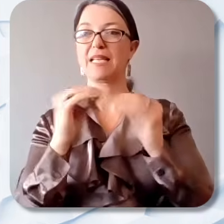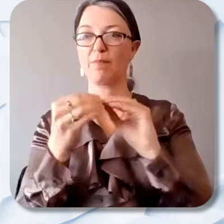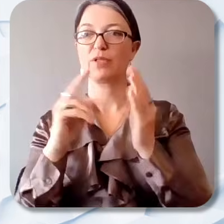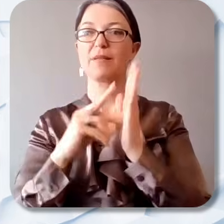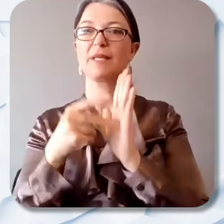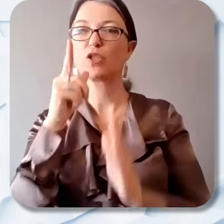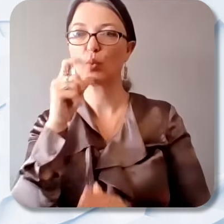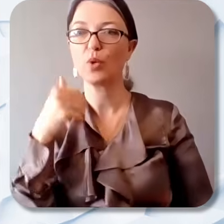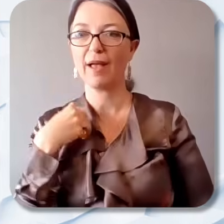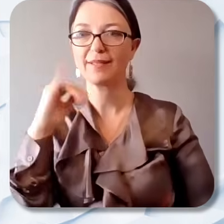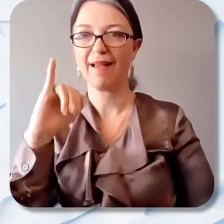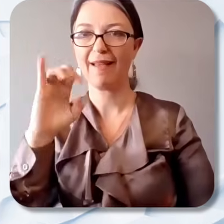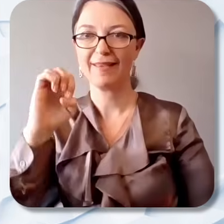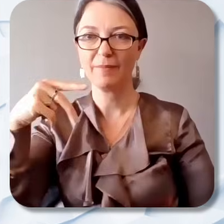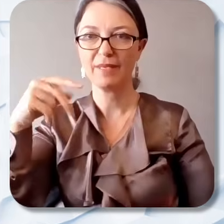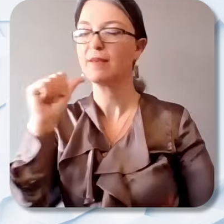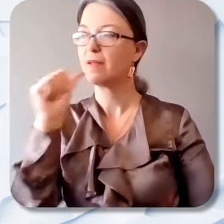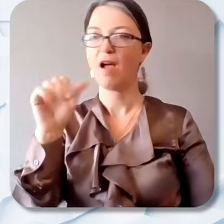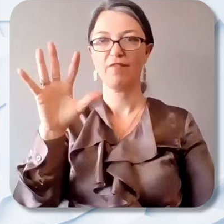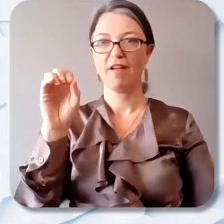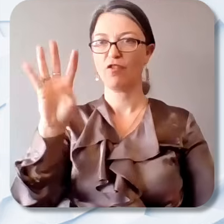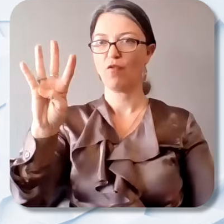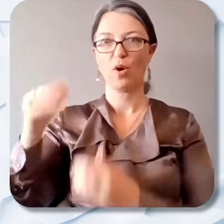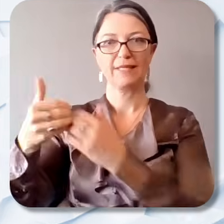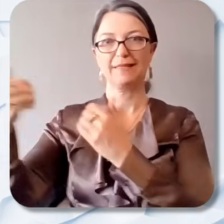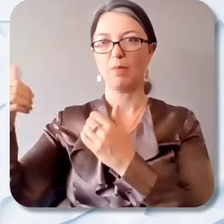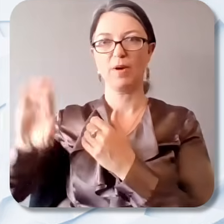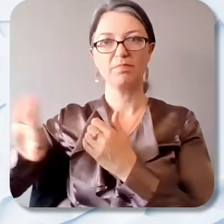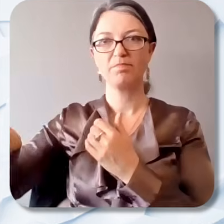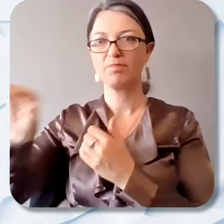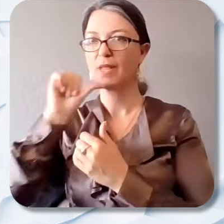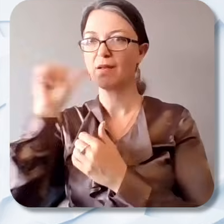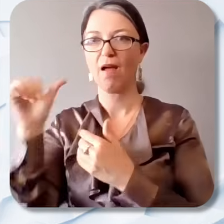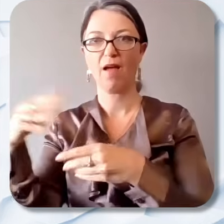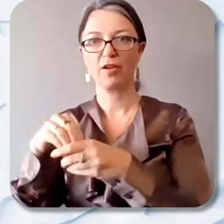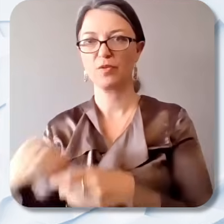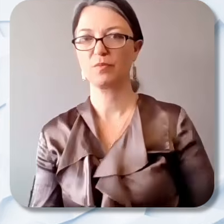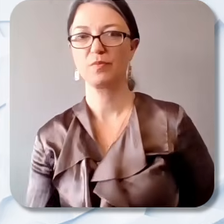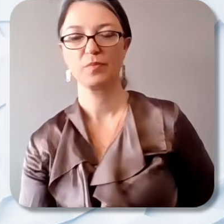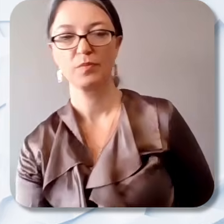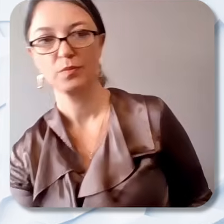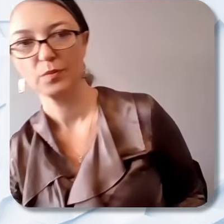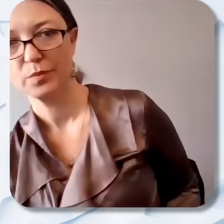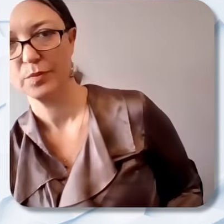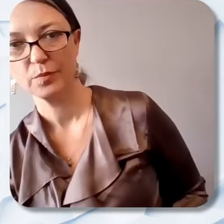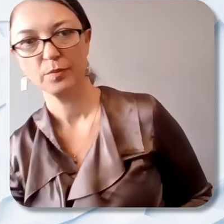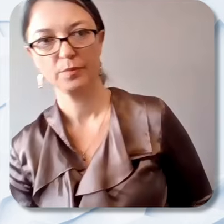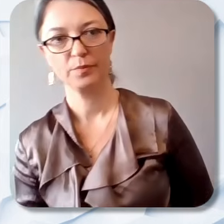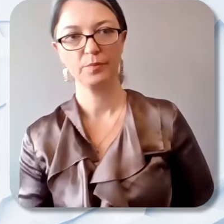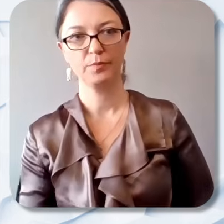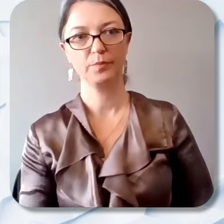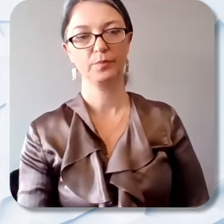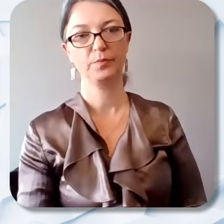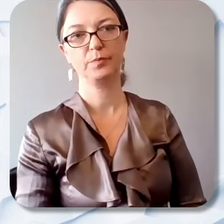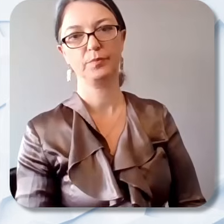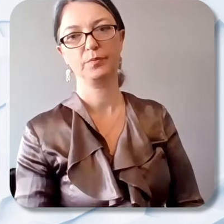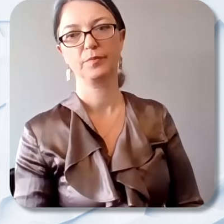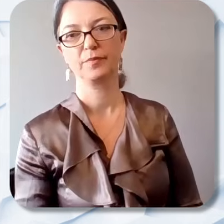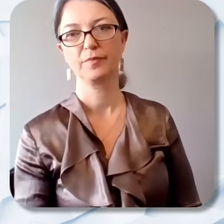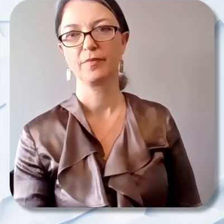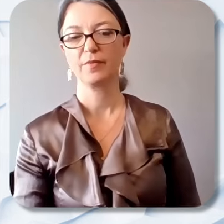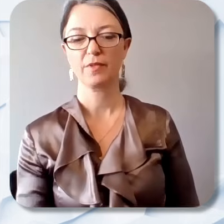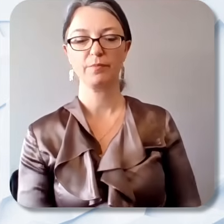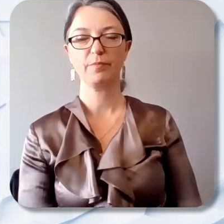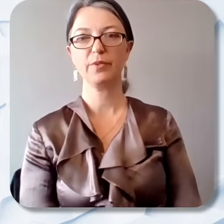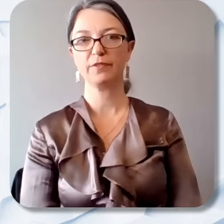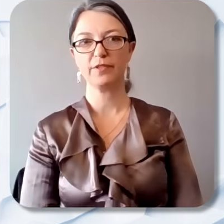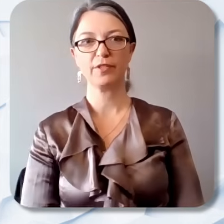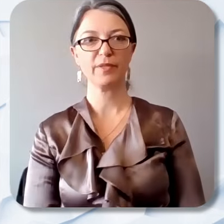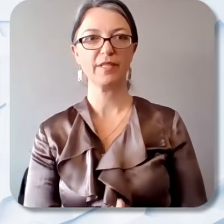So this does not include students with 504 plans.